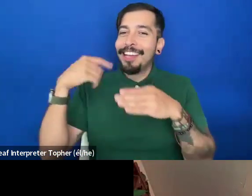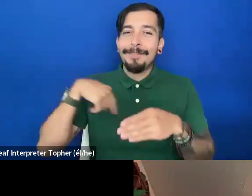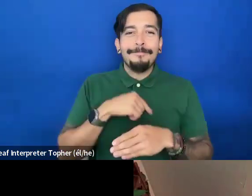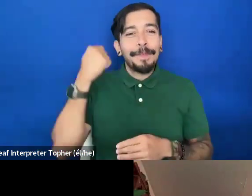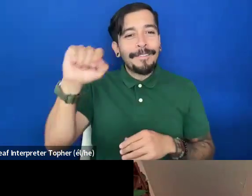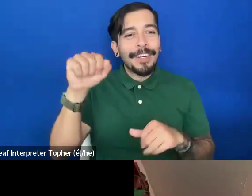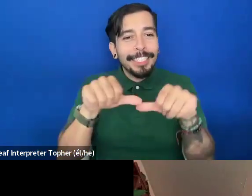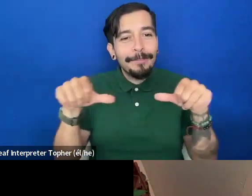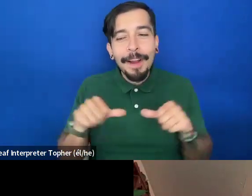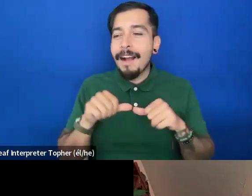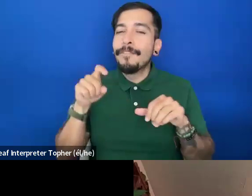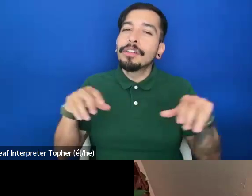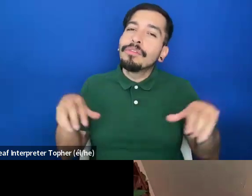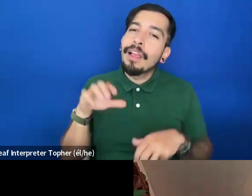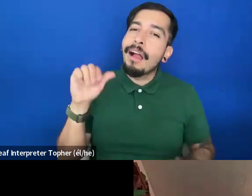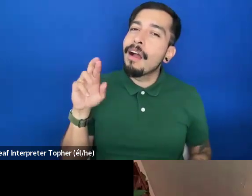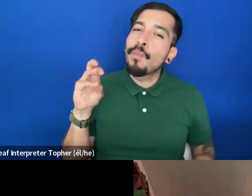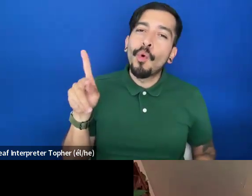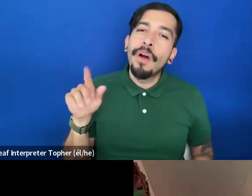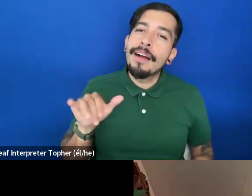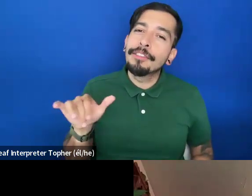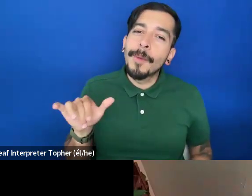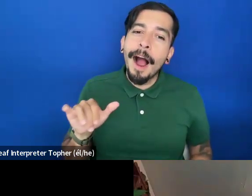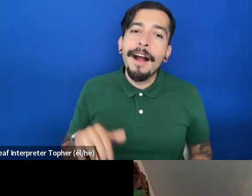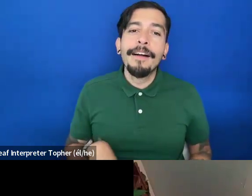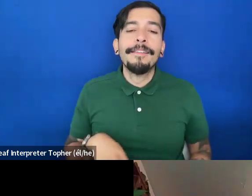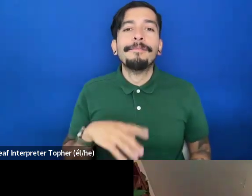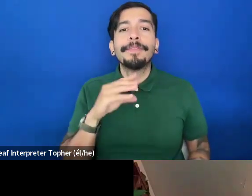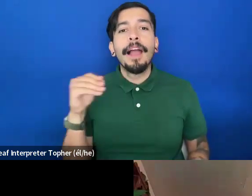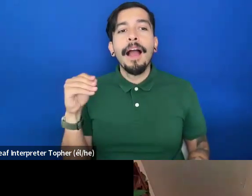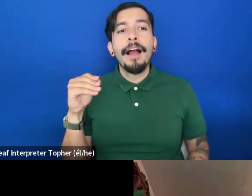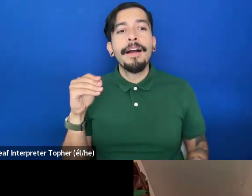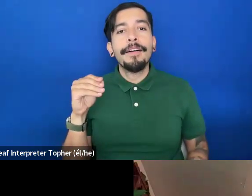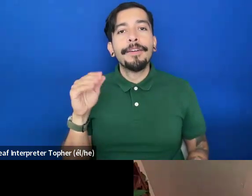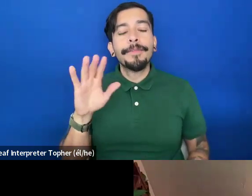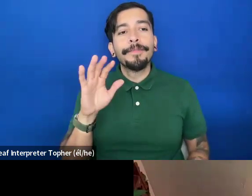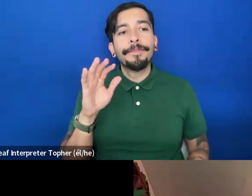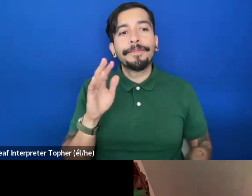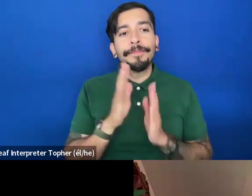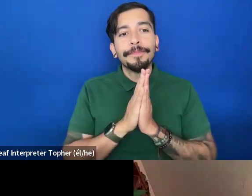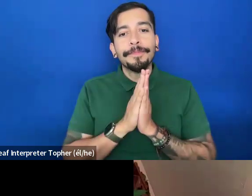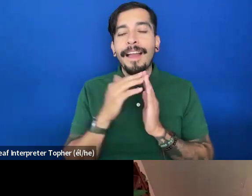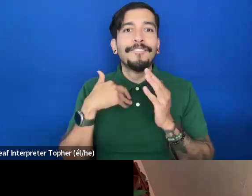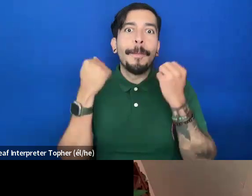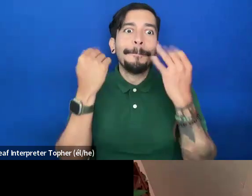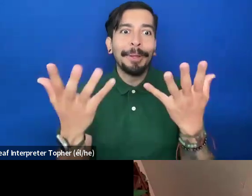and not make like 95, I have so many brilliant disabled friends, like literally 90% their energy is going towards like, "Who's gonna